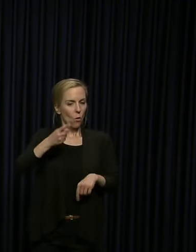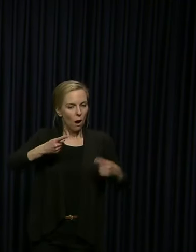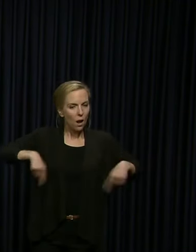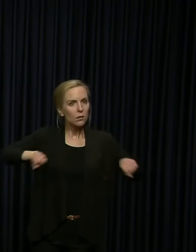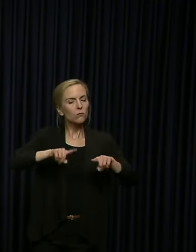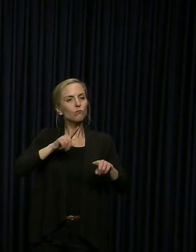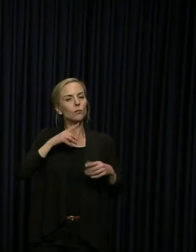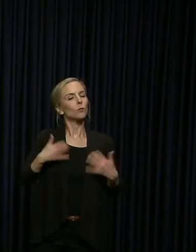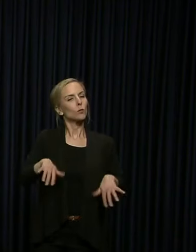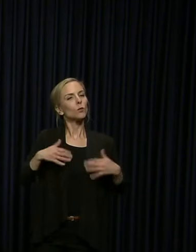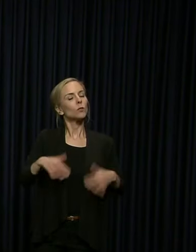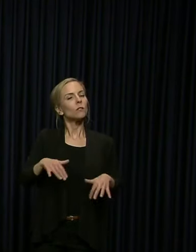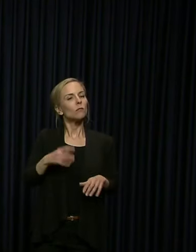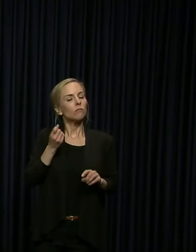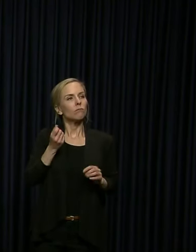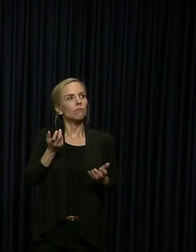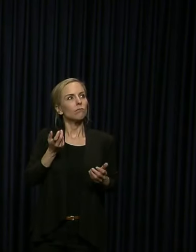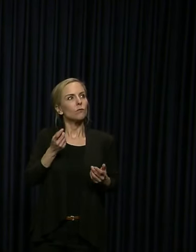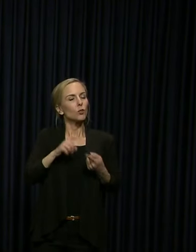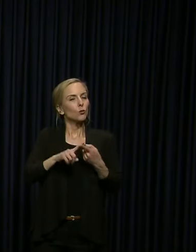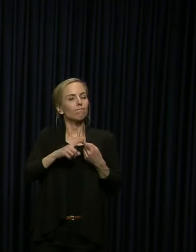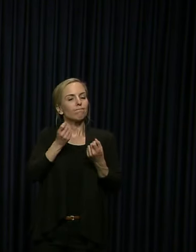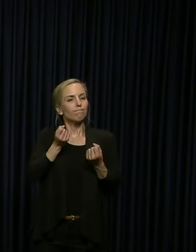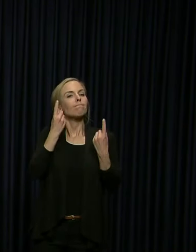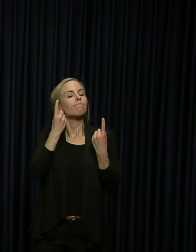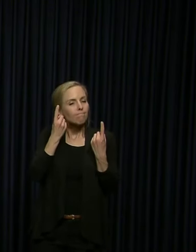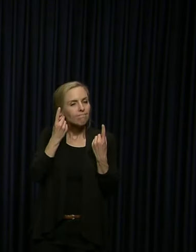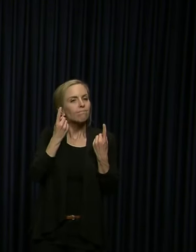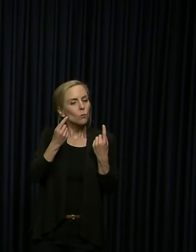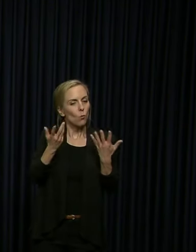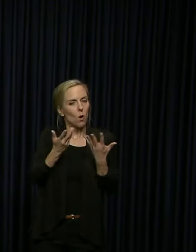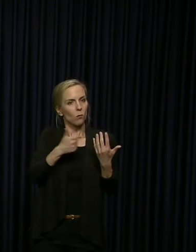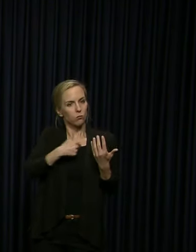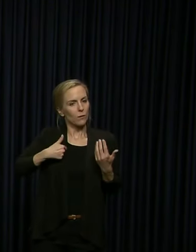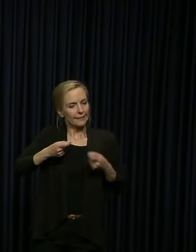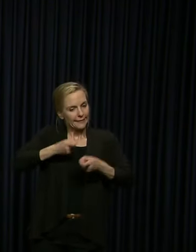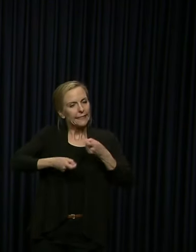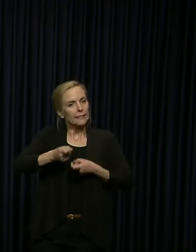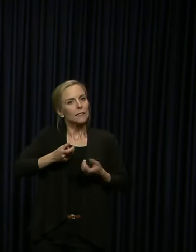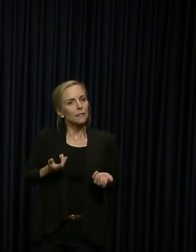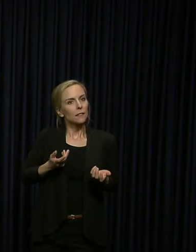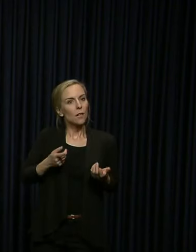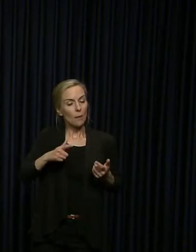EVERYBODY ELSE, AND WHEN WE DO, WE'LL HAVE PROTECTED MORE OF OUR CITIZENS.